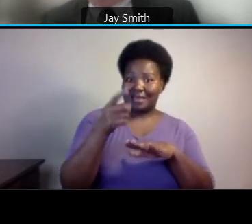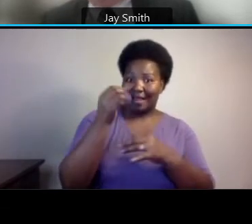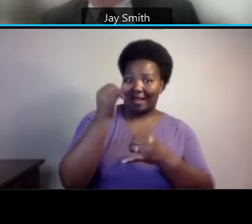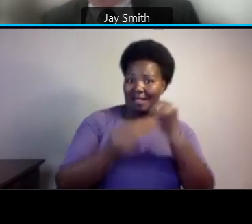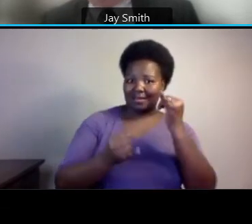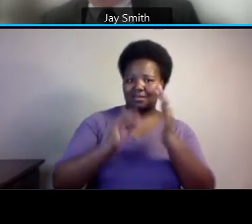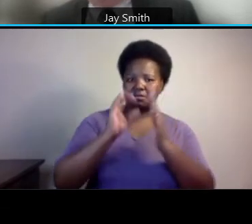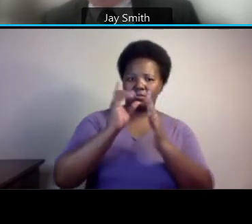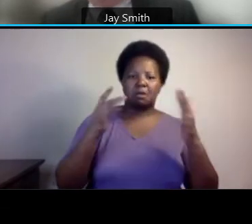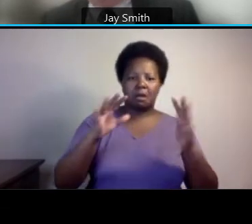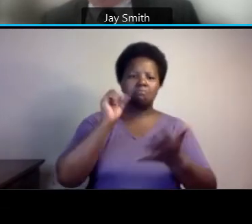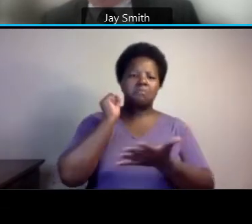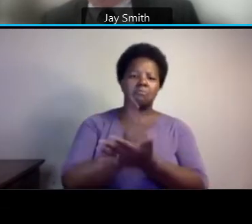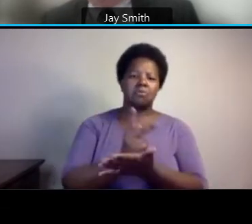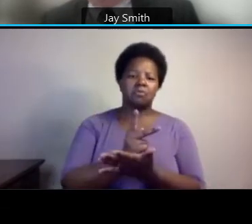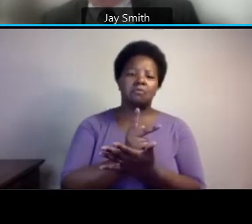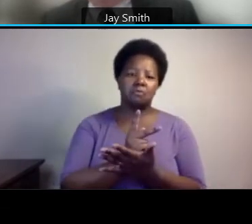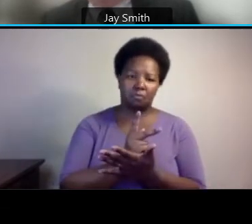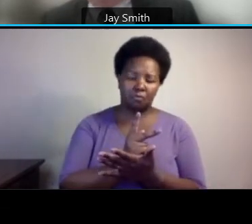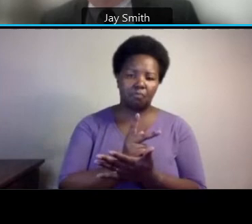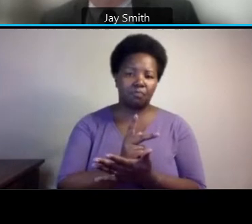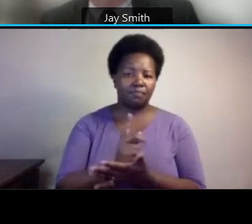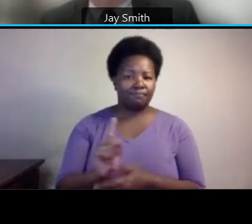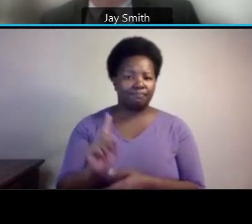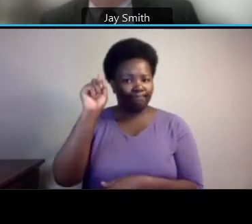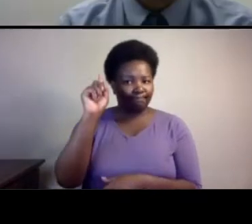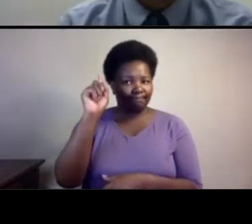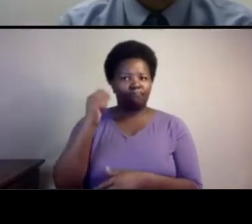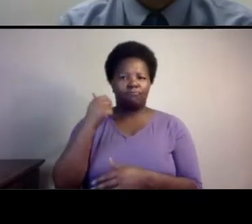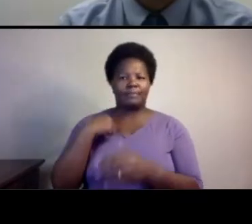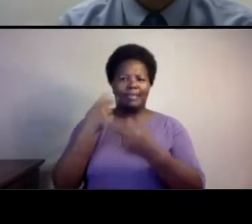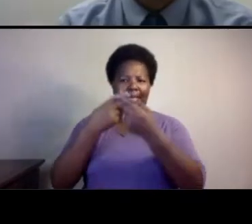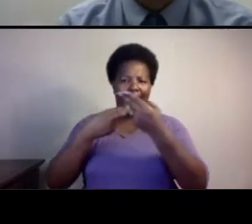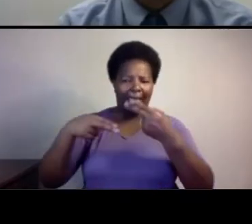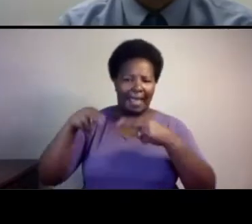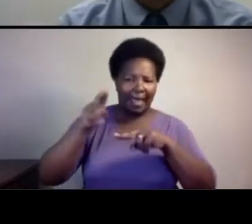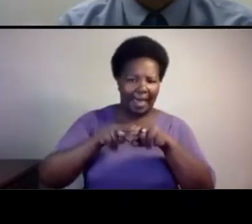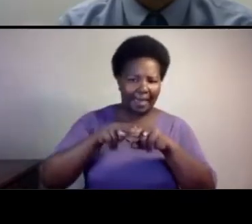um if i could add to that jay there was um something else that we did include was